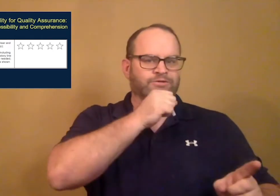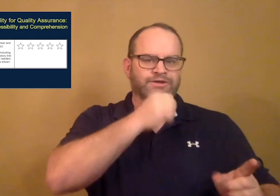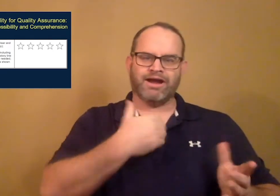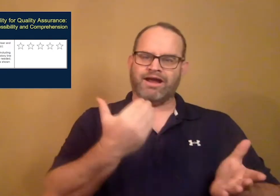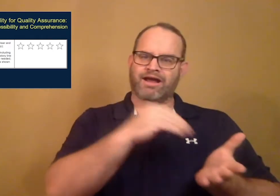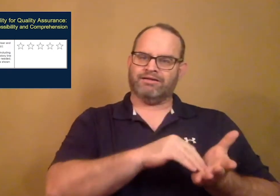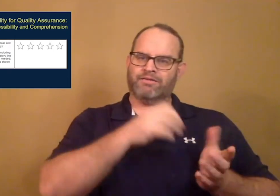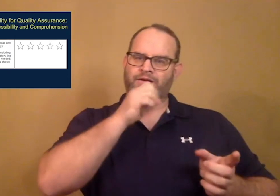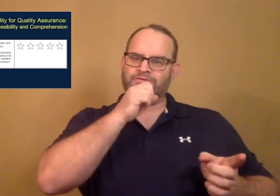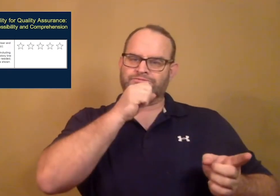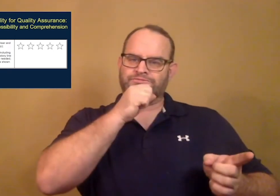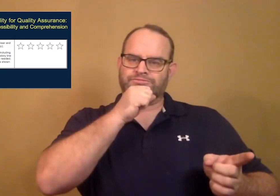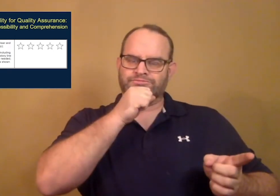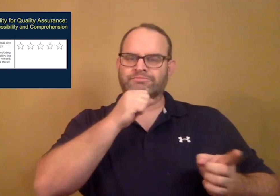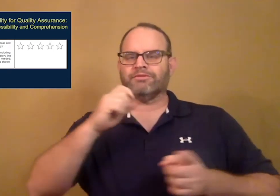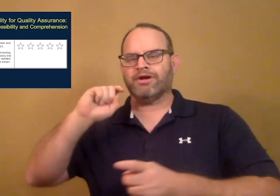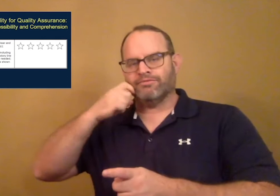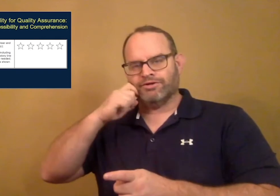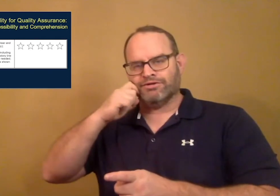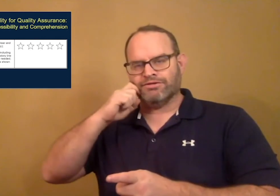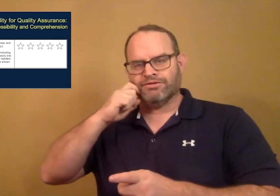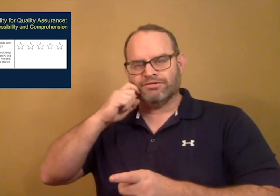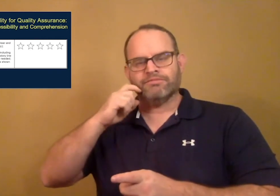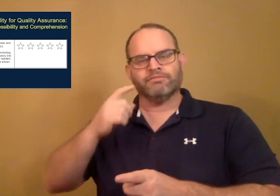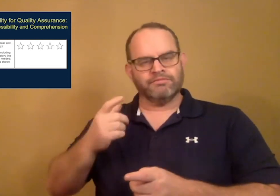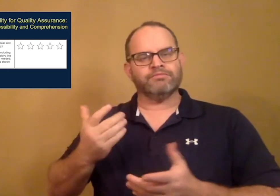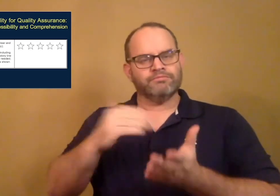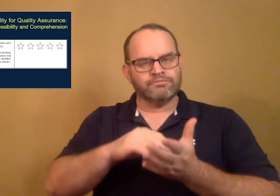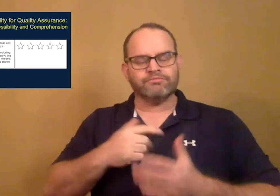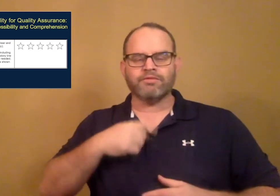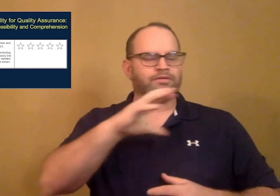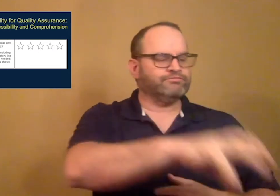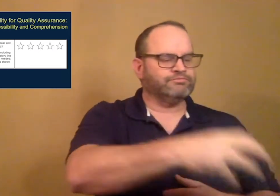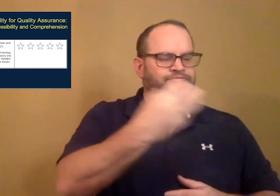When I point to the imaginary bowl of oranges, I would sign orange again. Similarly, I would sign apple when I point to the imaginary bowl of apples.